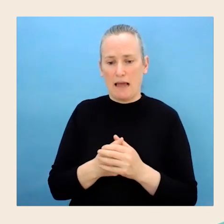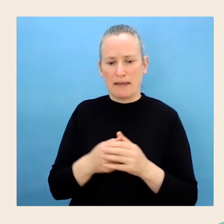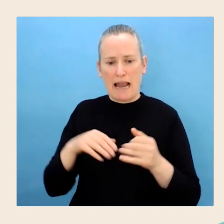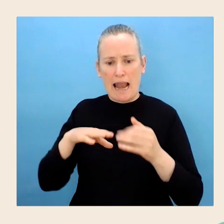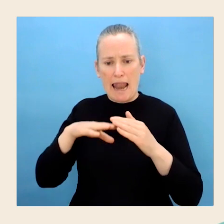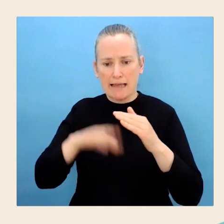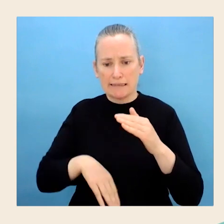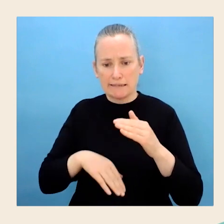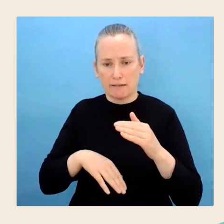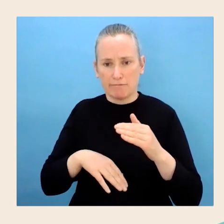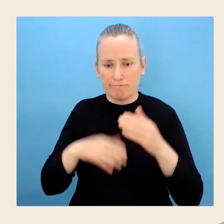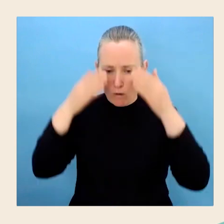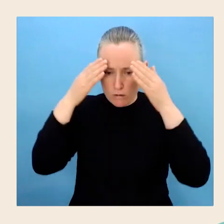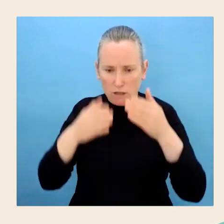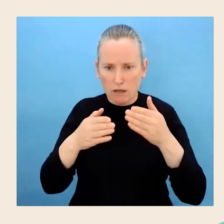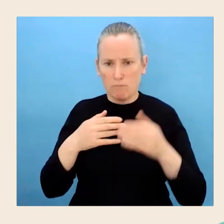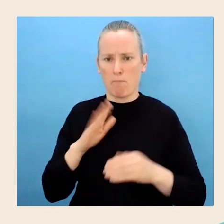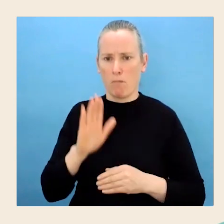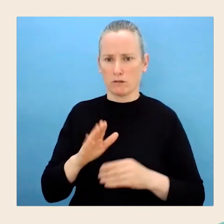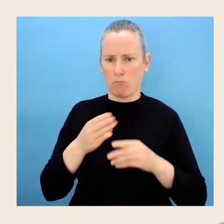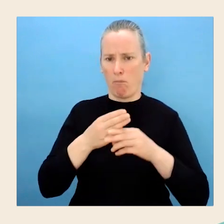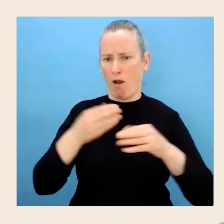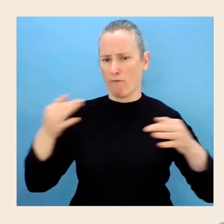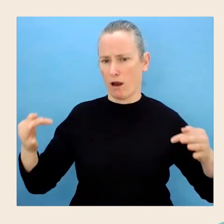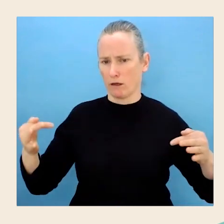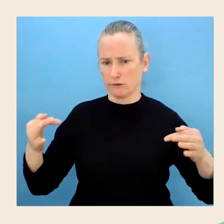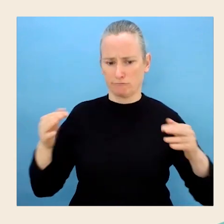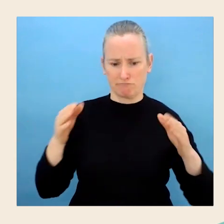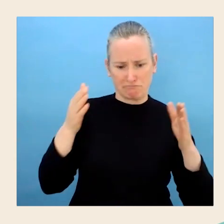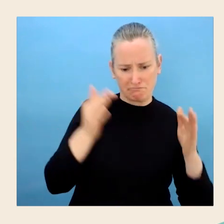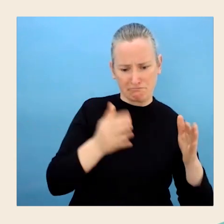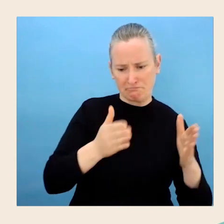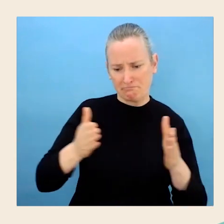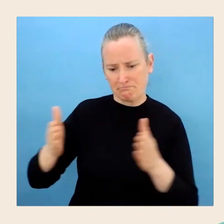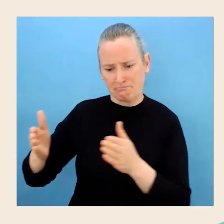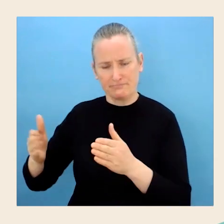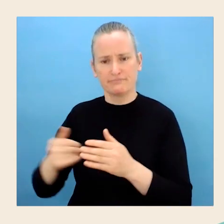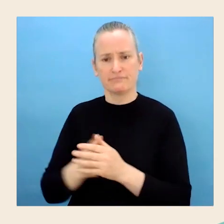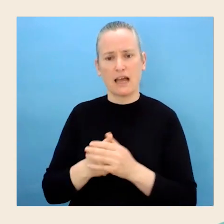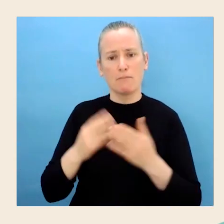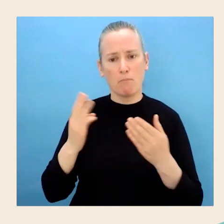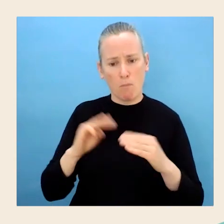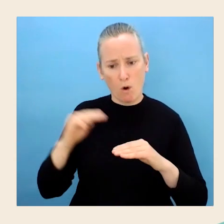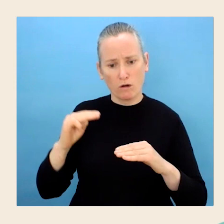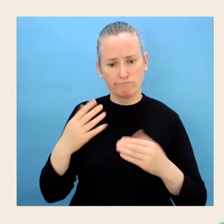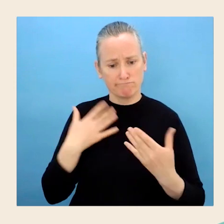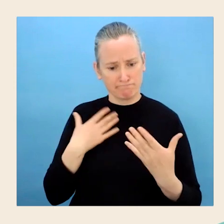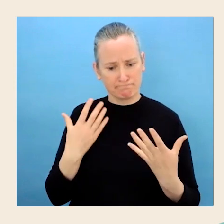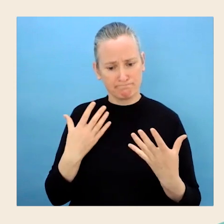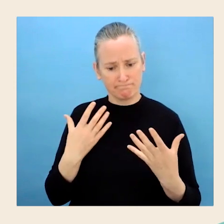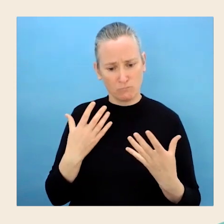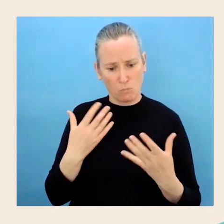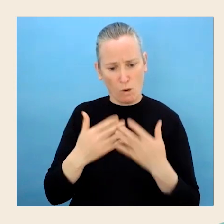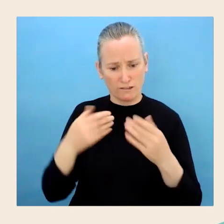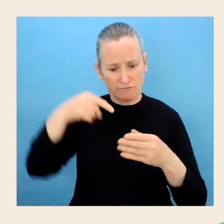on the form and embrace the content more. Yeah, I have a saying that,